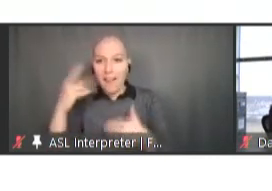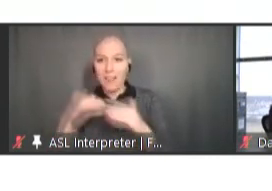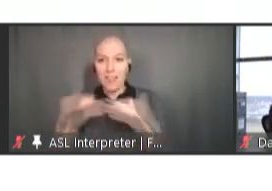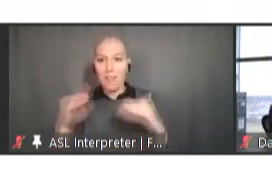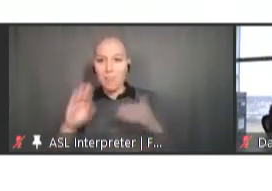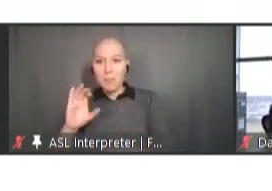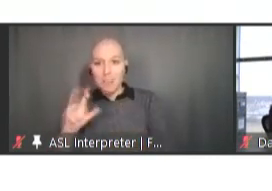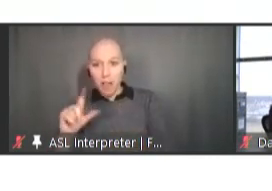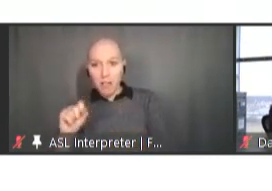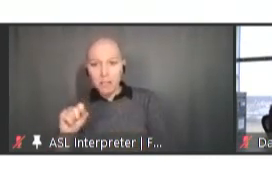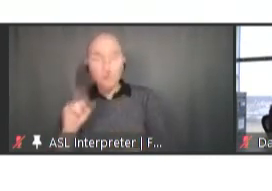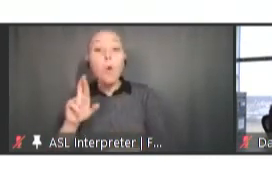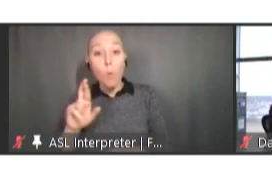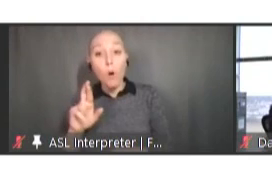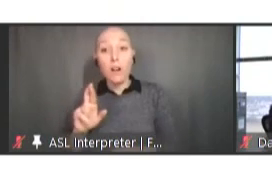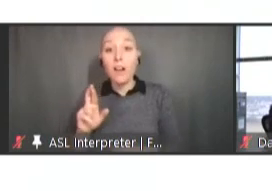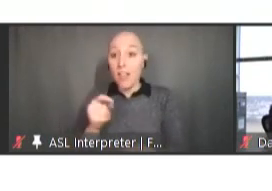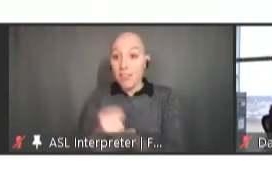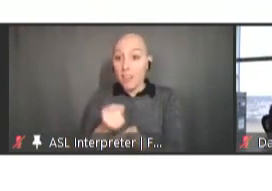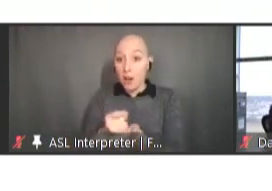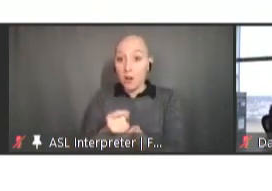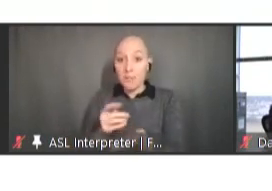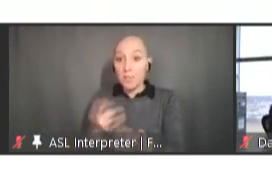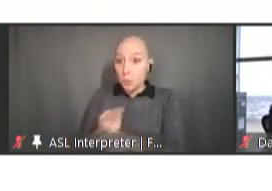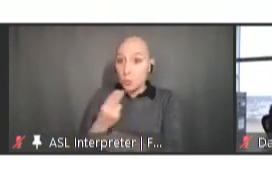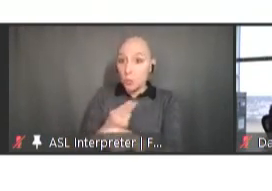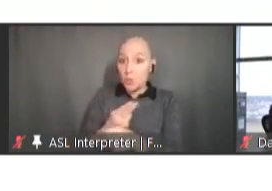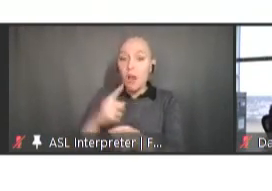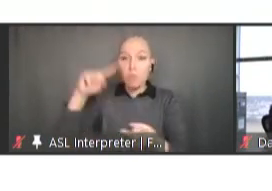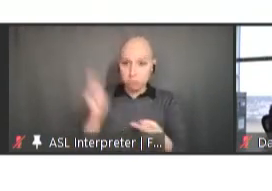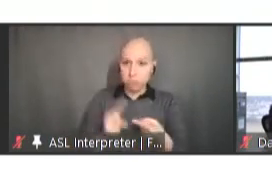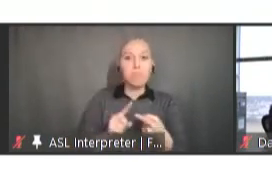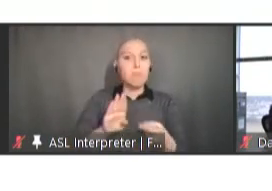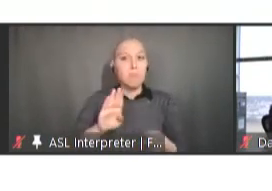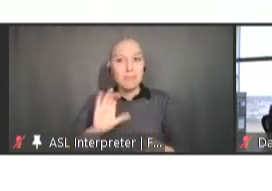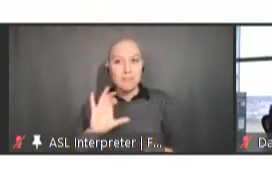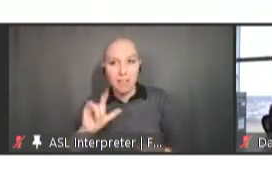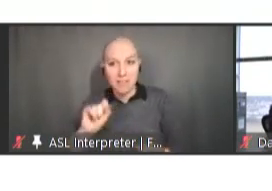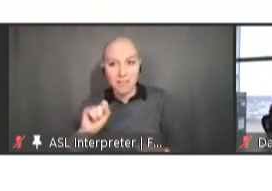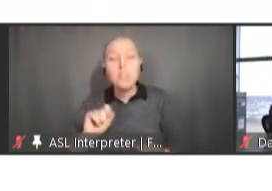which impacts their immune response. So, we are looking at the immune kinetics in those patients.